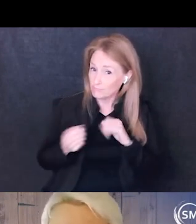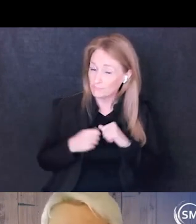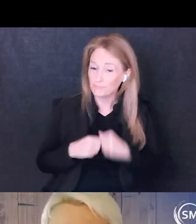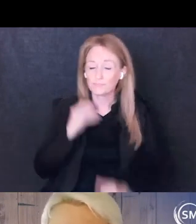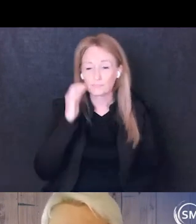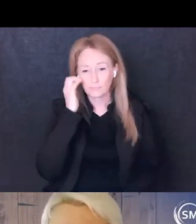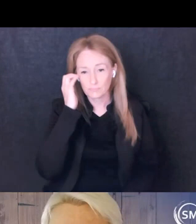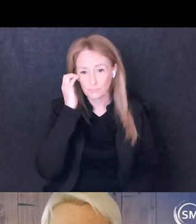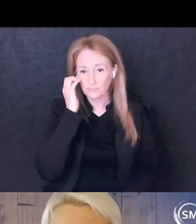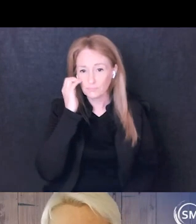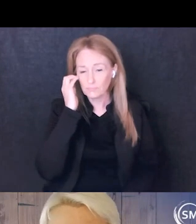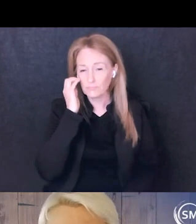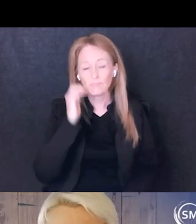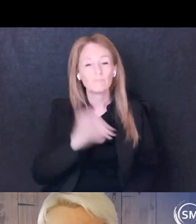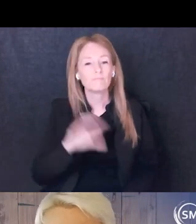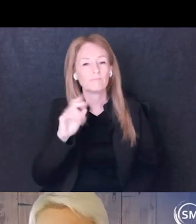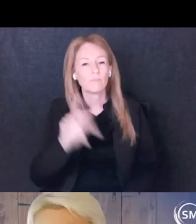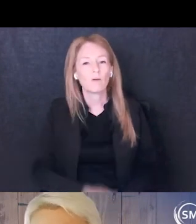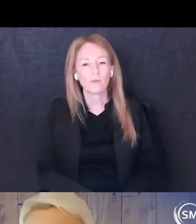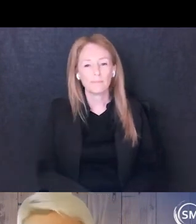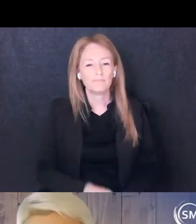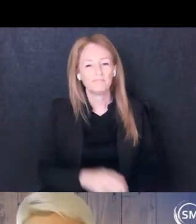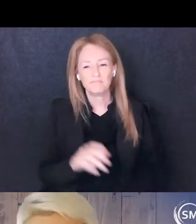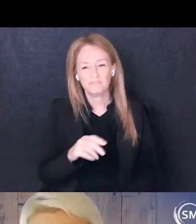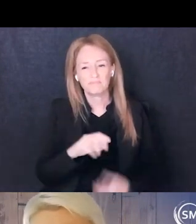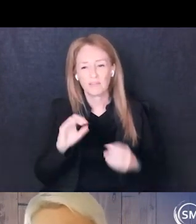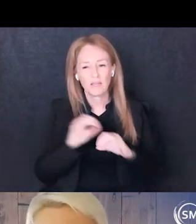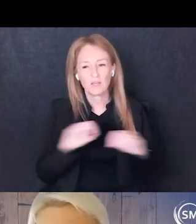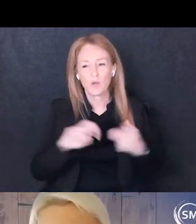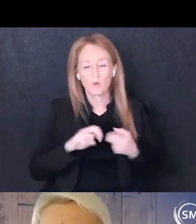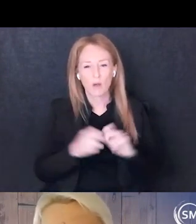THAT IS OKAY. I THINK WE GOT THE GIST.